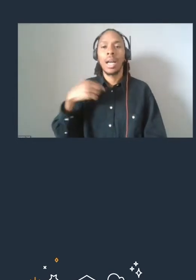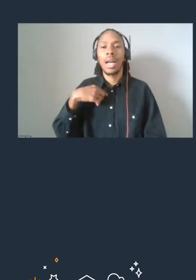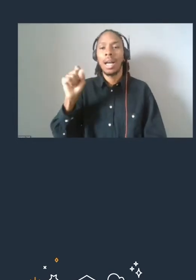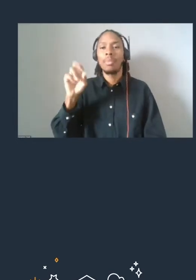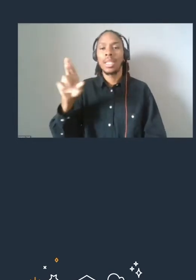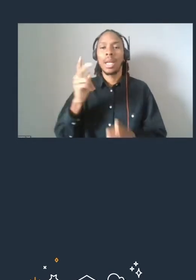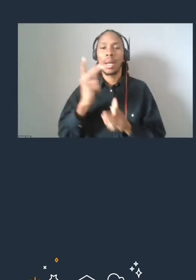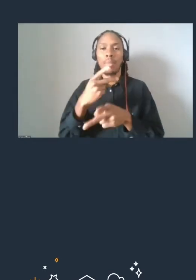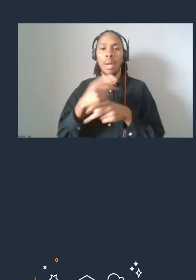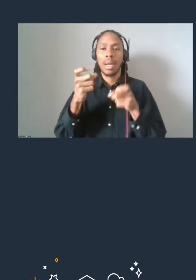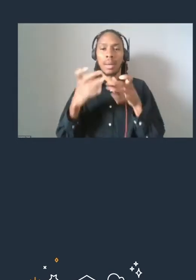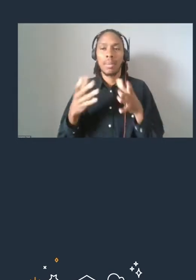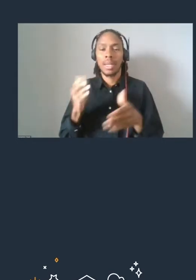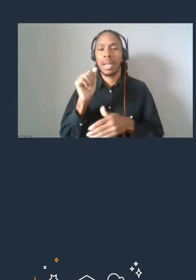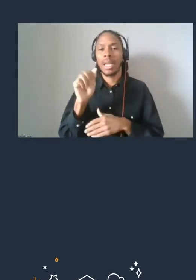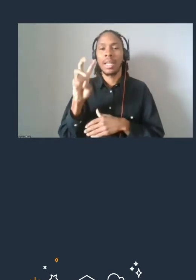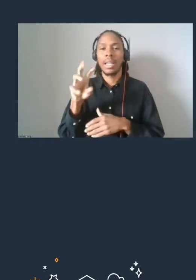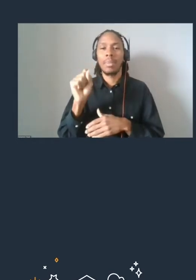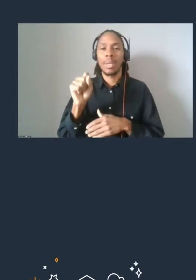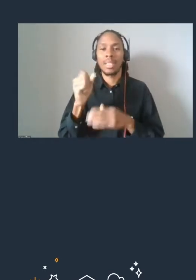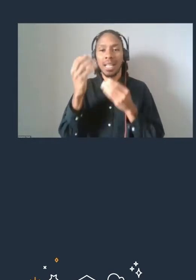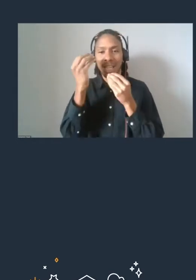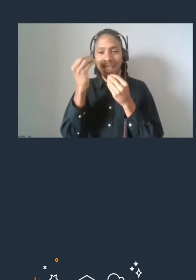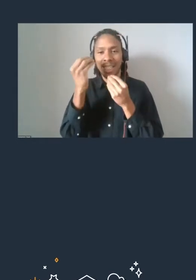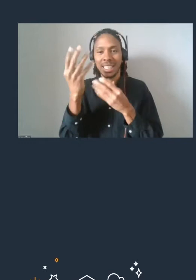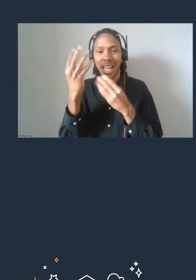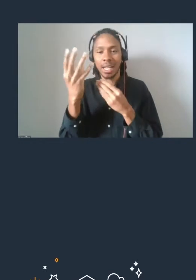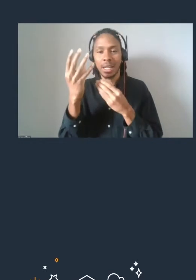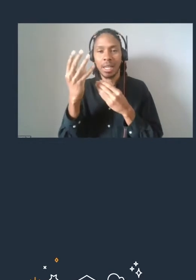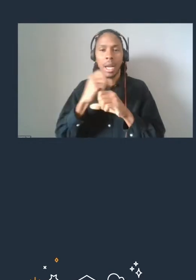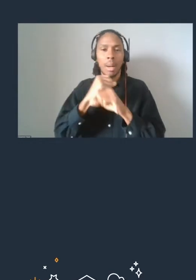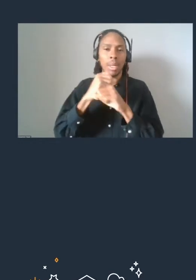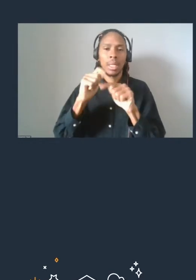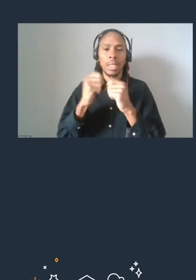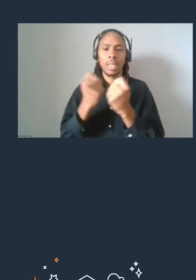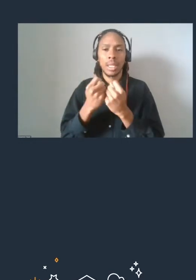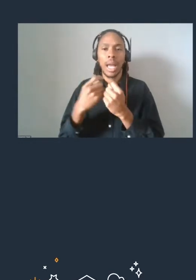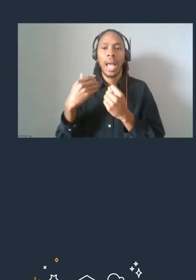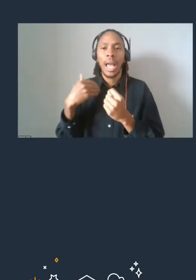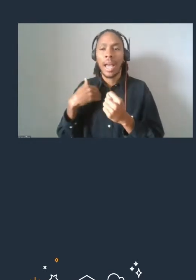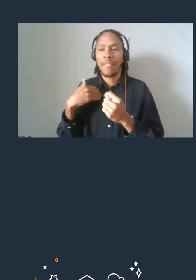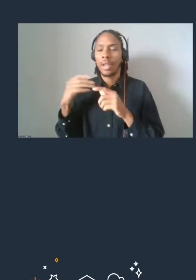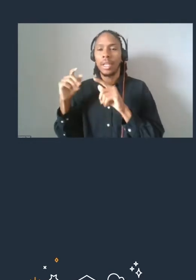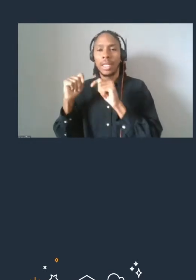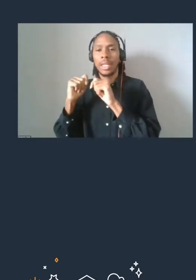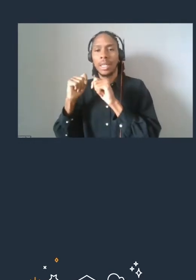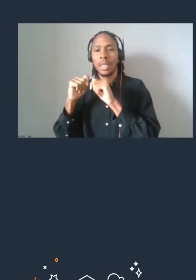at the AWS Data Protection Team. And I'll be joined by my colleague, Priyesh Bansal, who is also a senior product manager